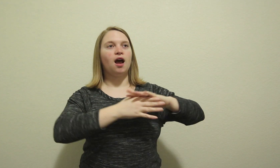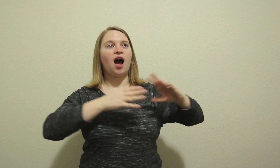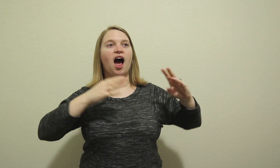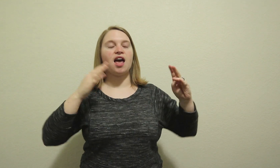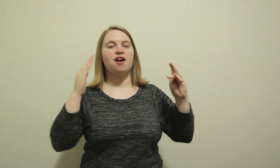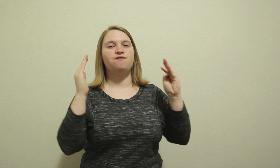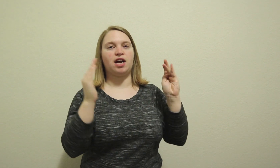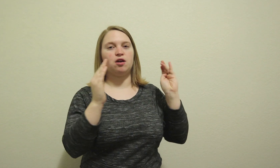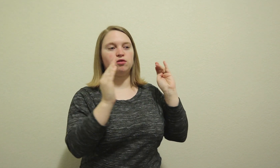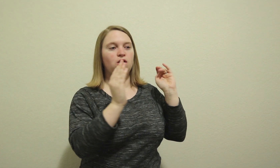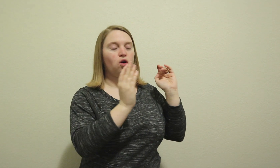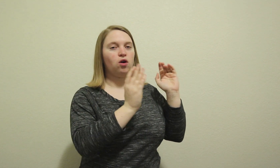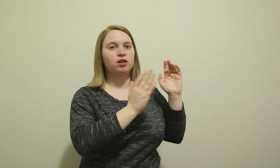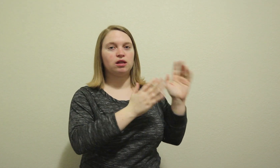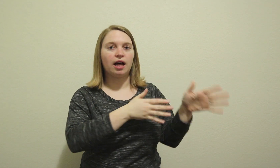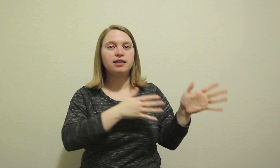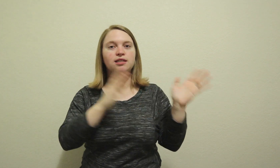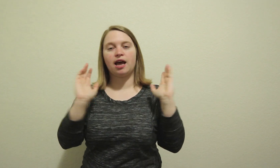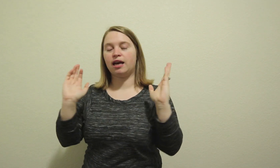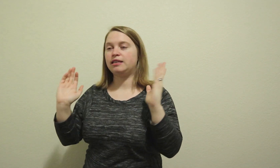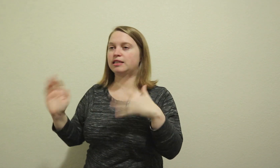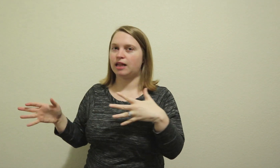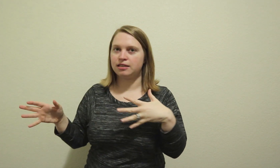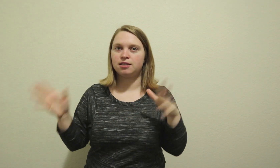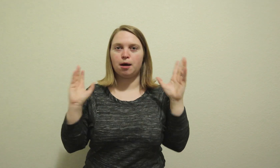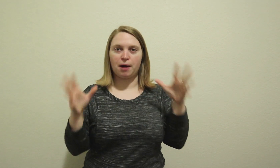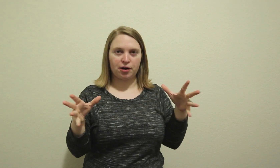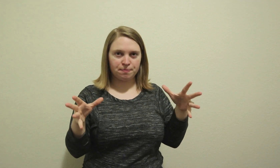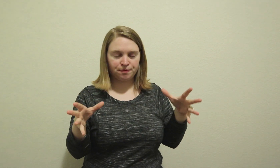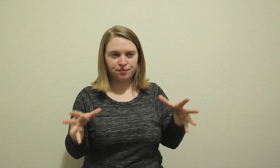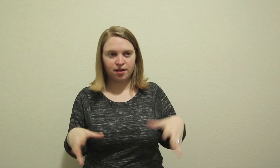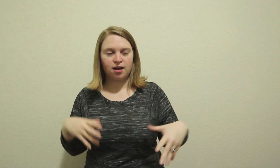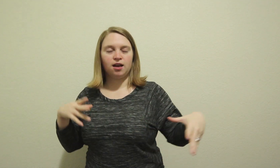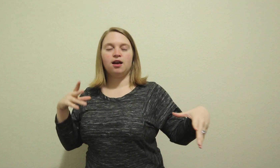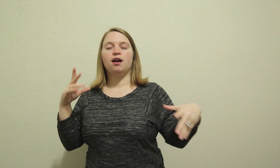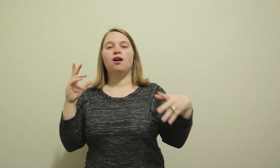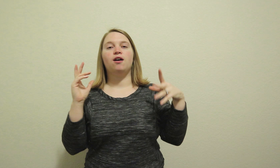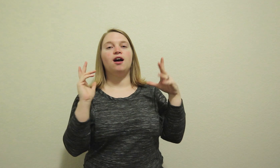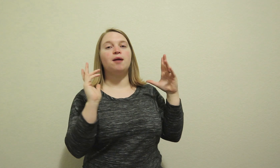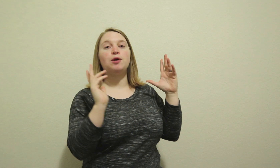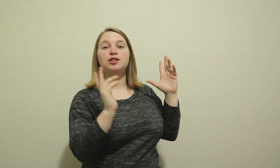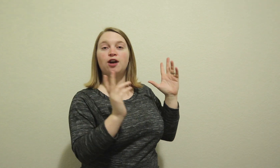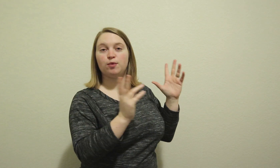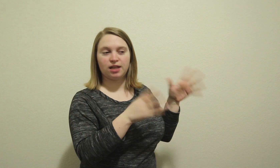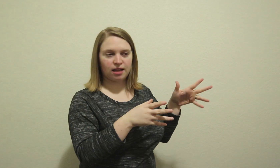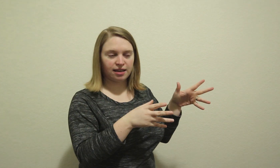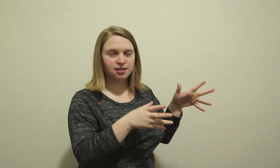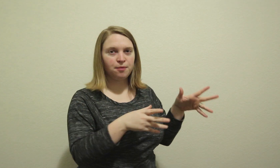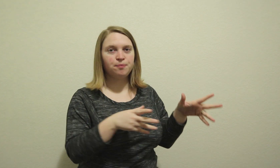I have found all the likes and dislikes about it I'm going to start with the likes